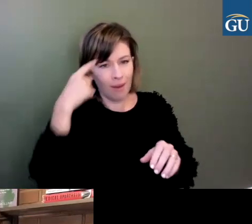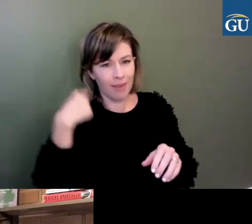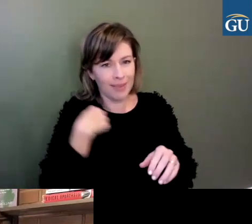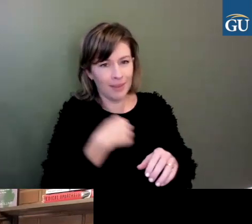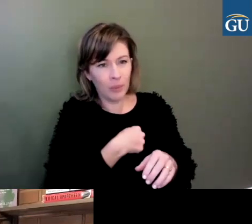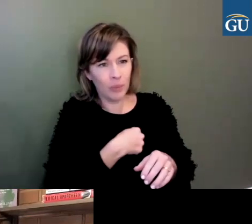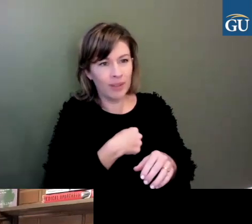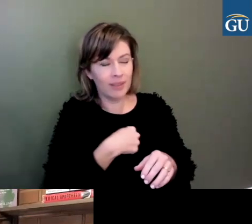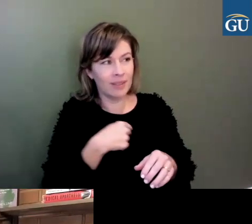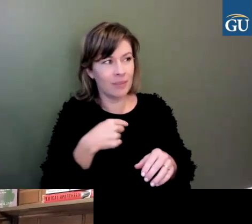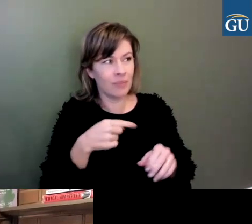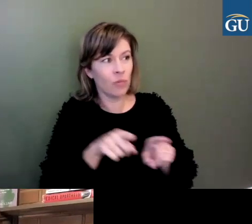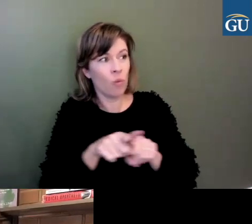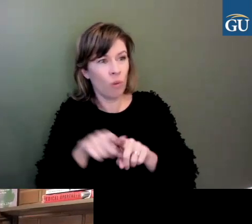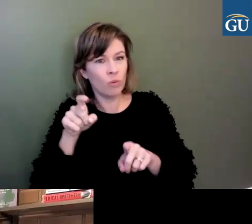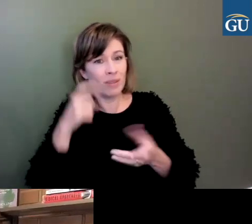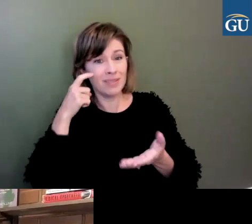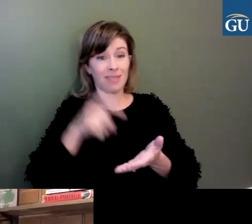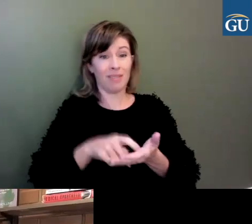of us are already kind of doing this work. It sounds